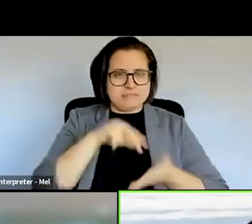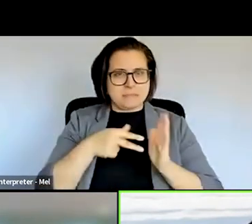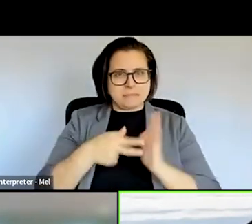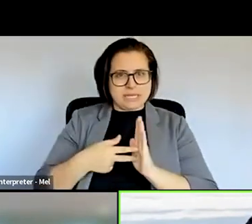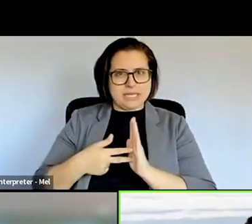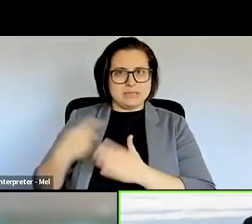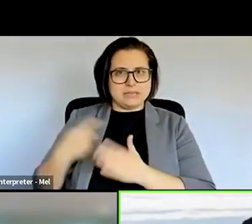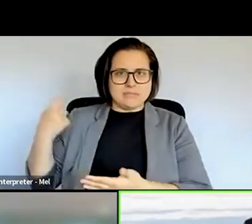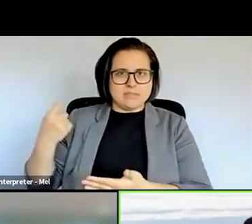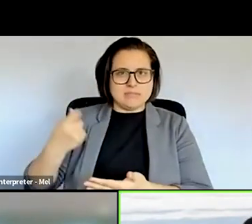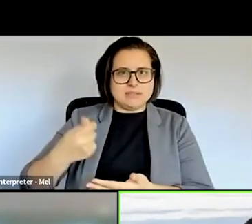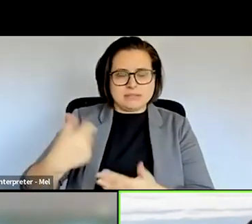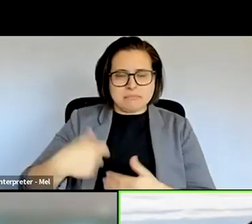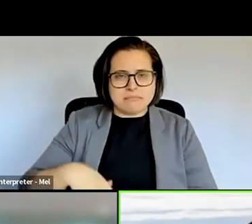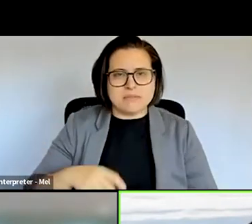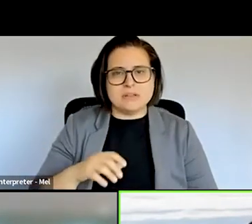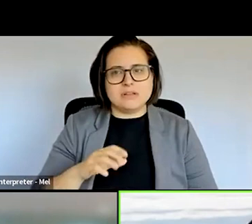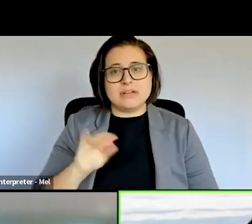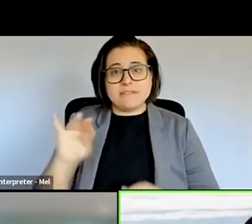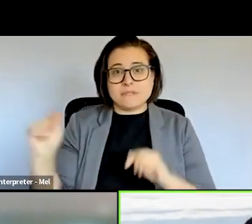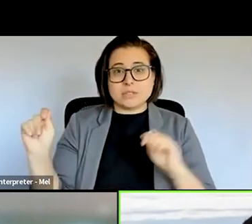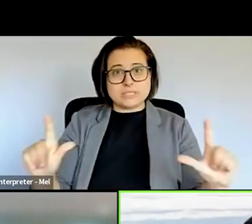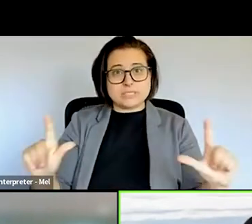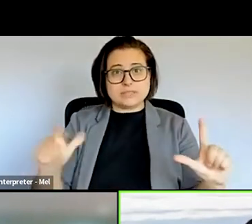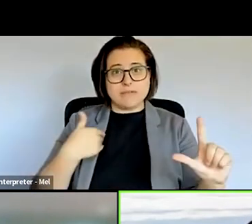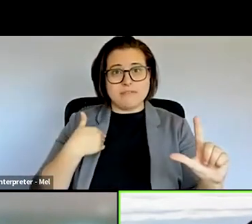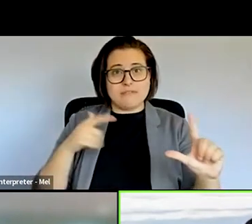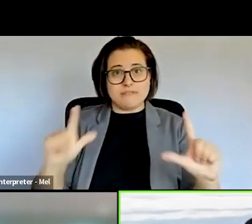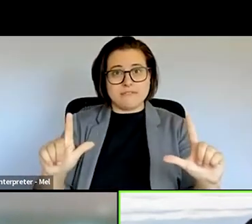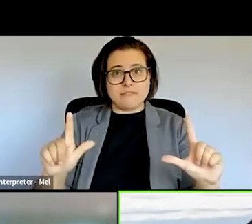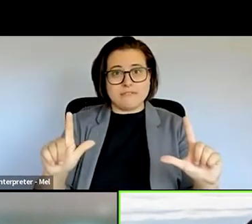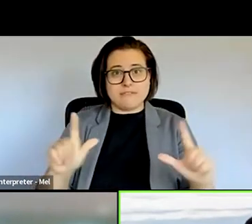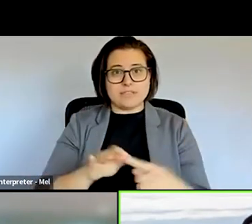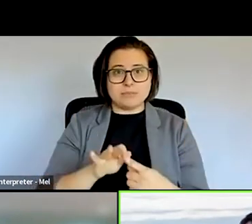can see and if you have a screen in front of you especially a big one and not a tiny